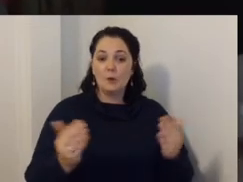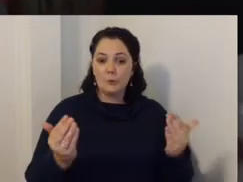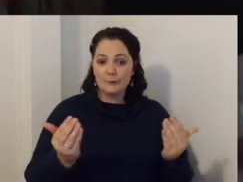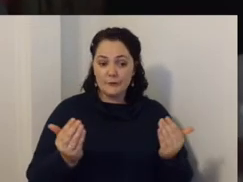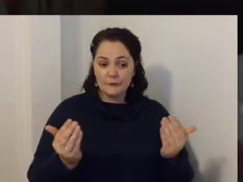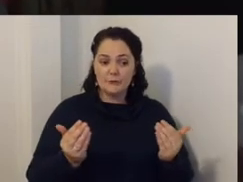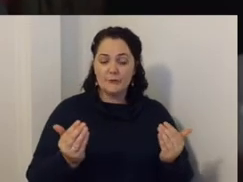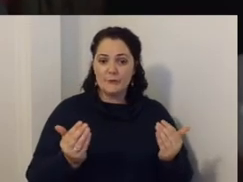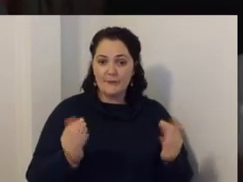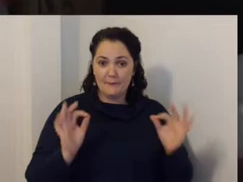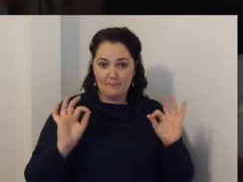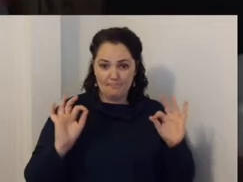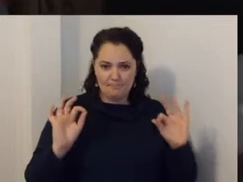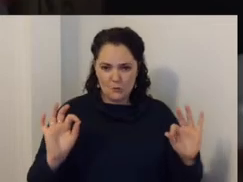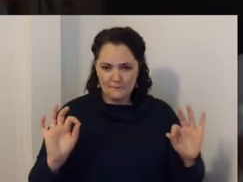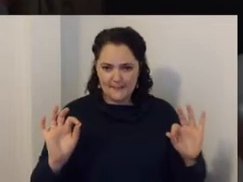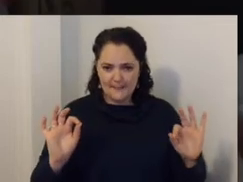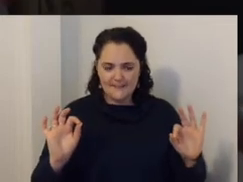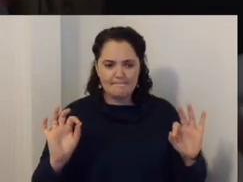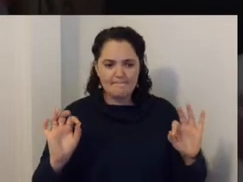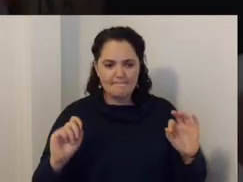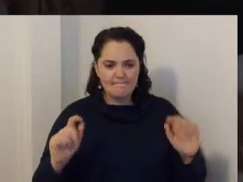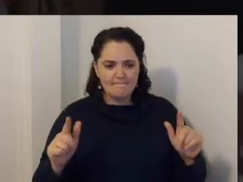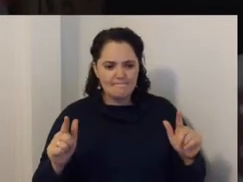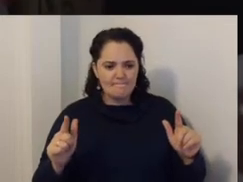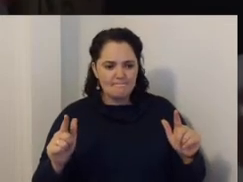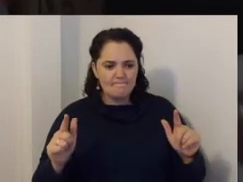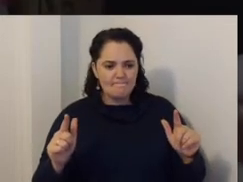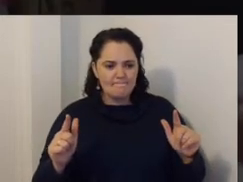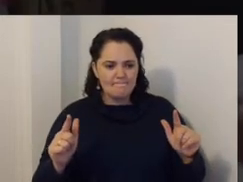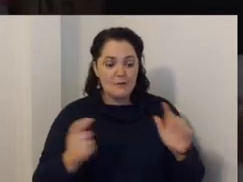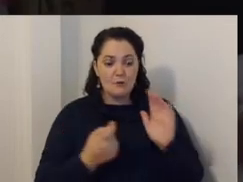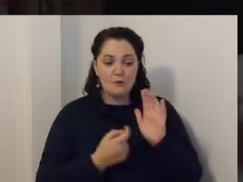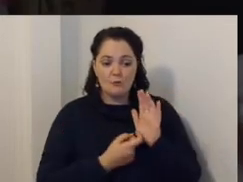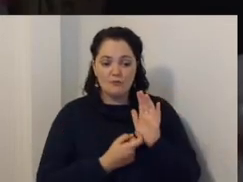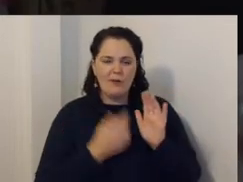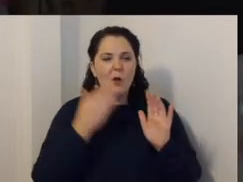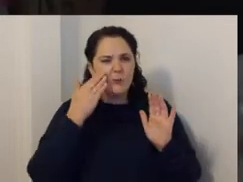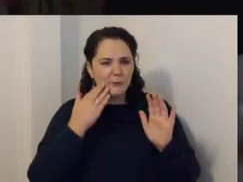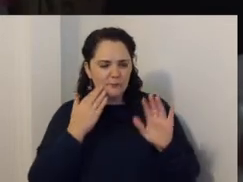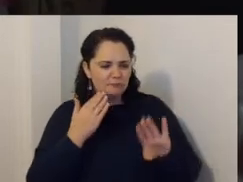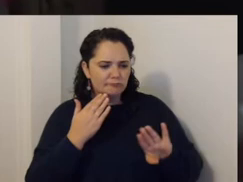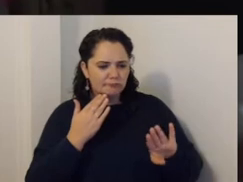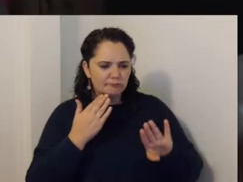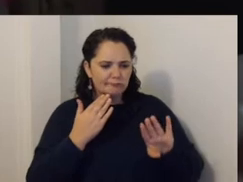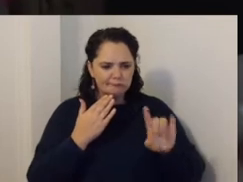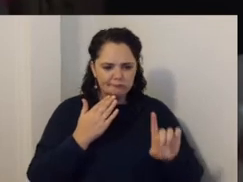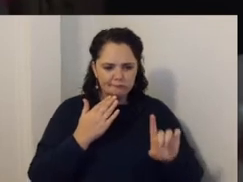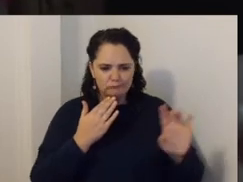perfect perfect perfect and Rachel I'll have you just there, that's good excellent excellent, that's